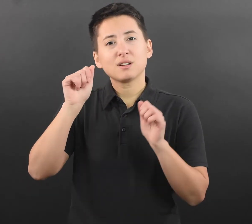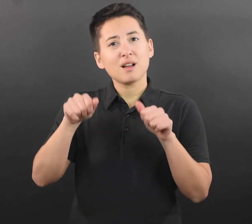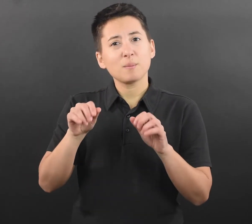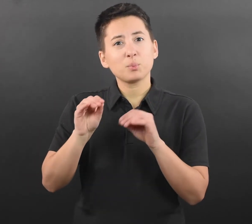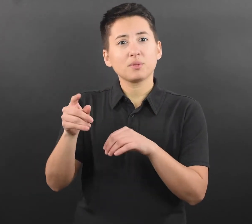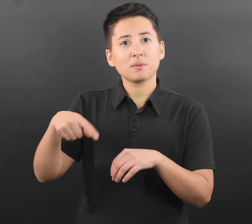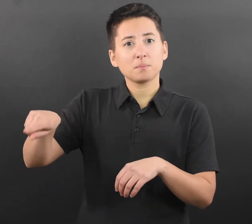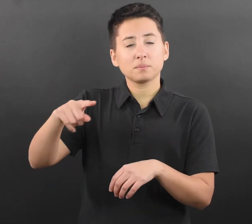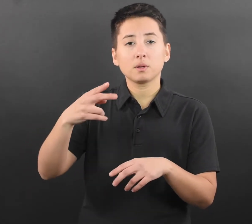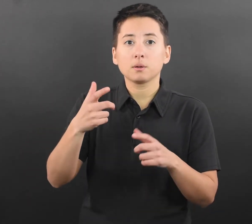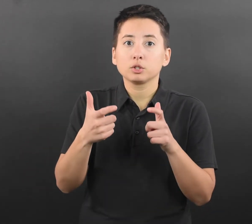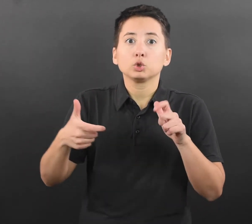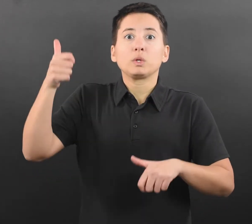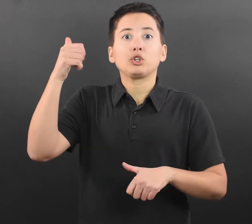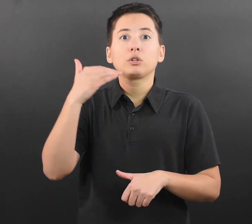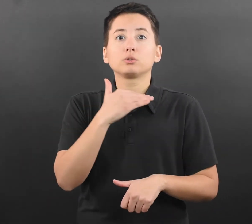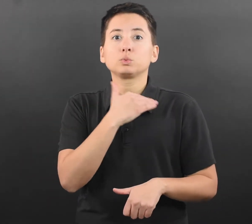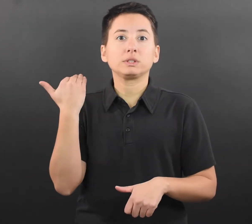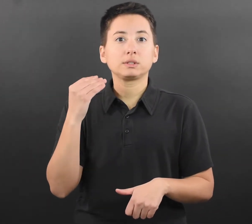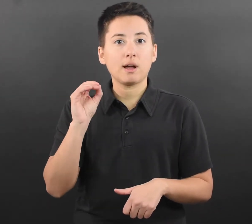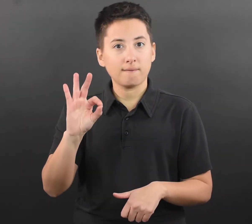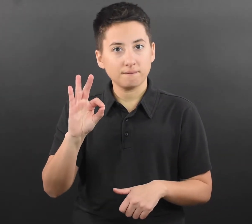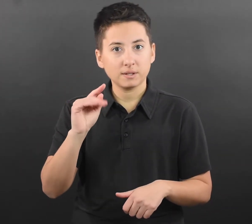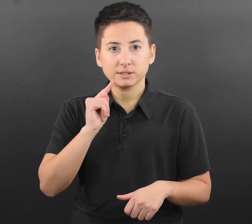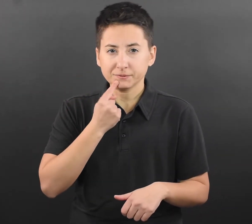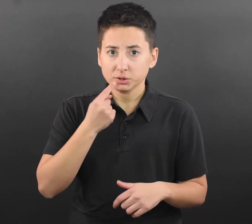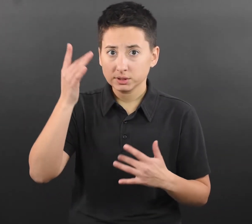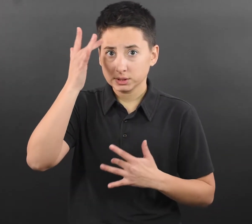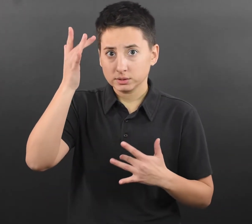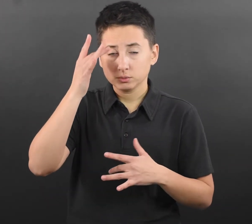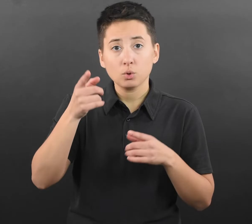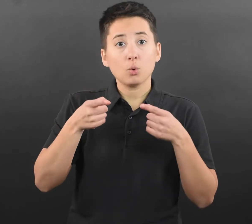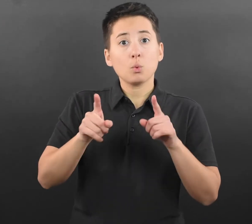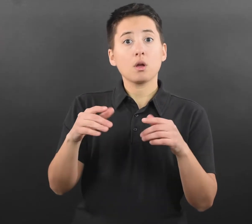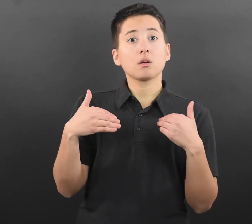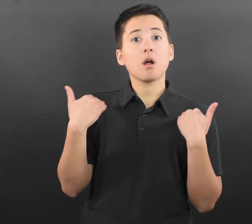And while many young people who test positive for COVID-19 have mild symptoms,